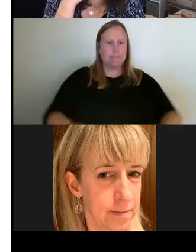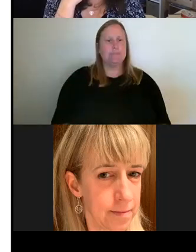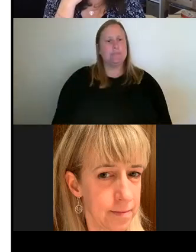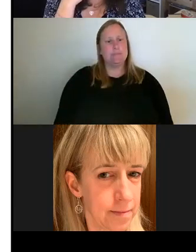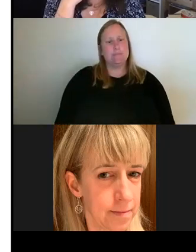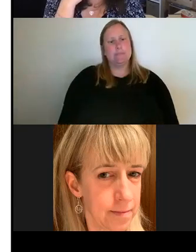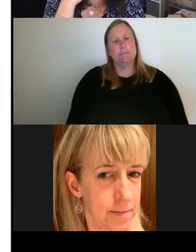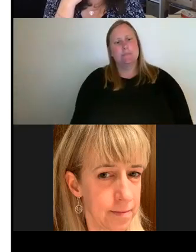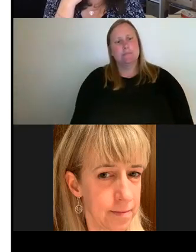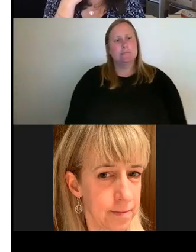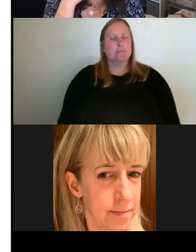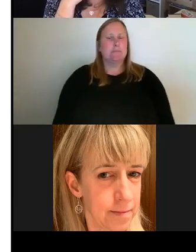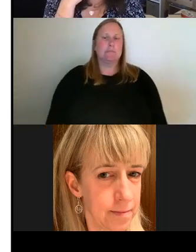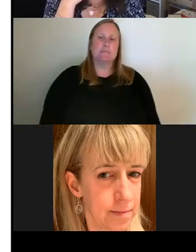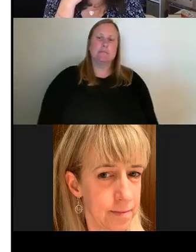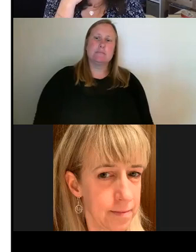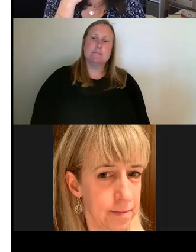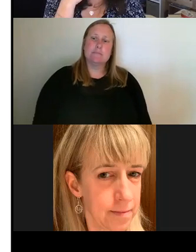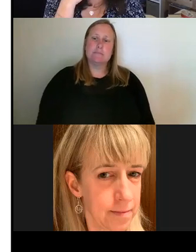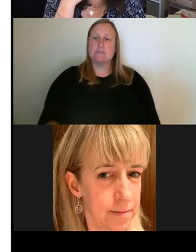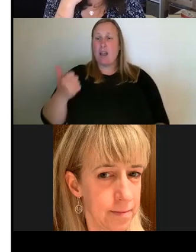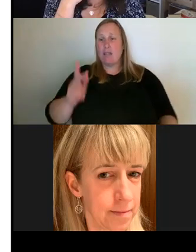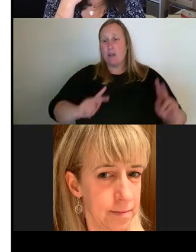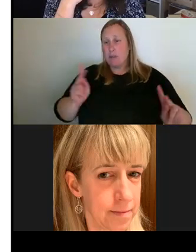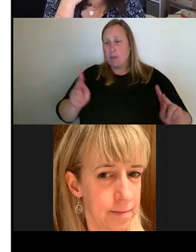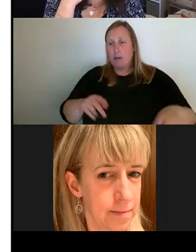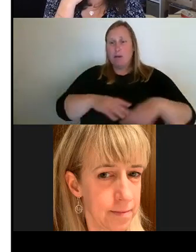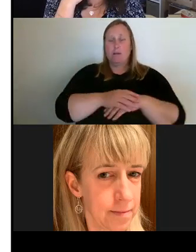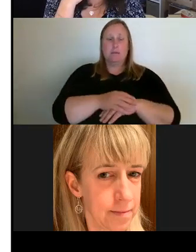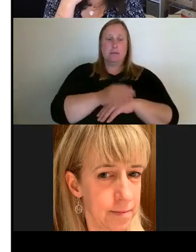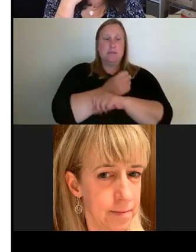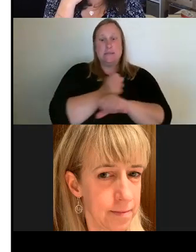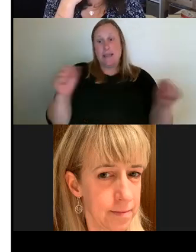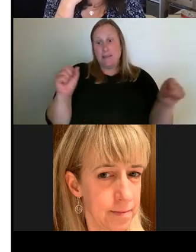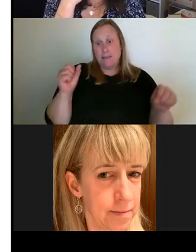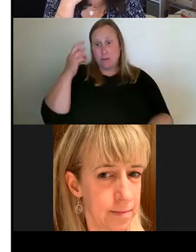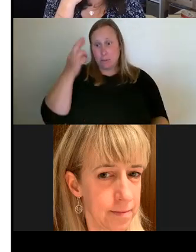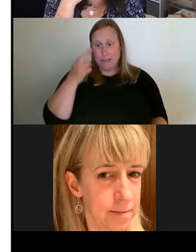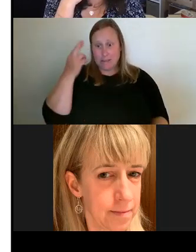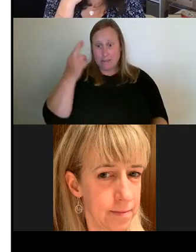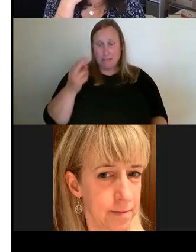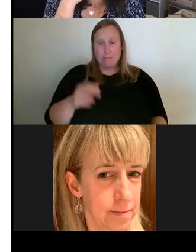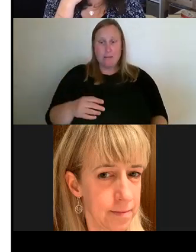For others this could be a safety reason that they need to stay quiet.